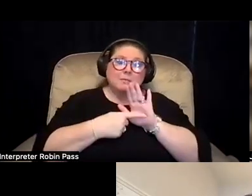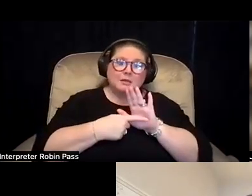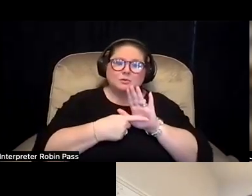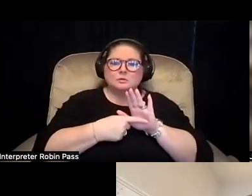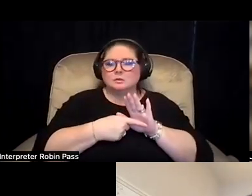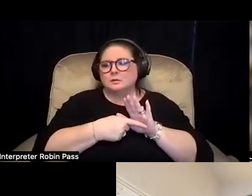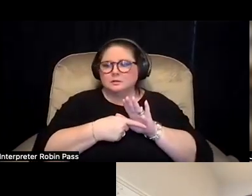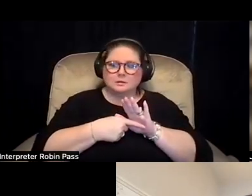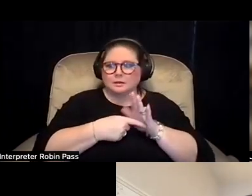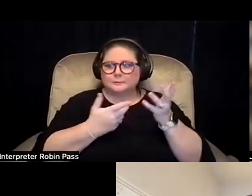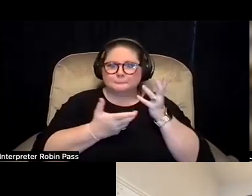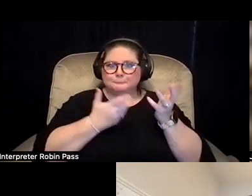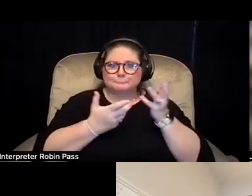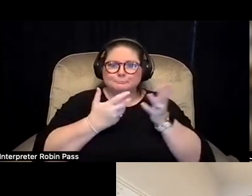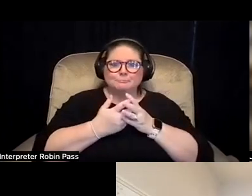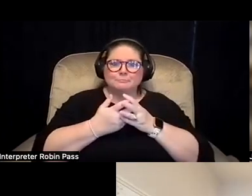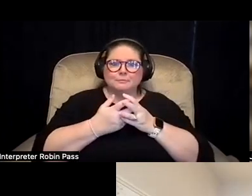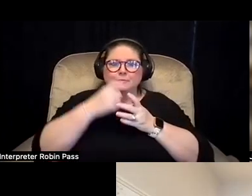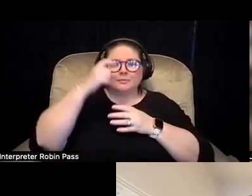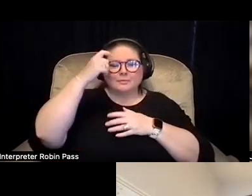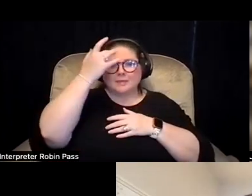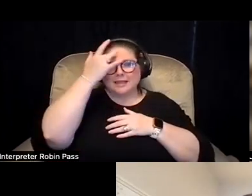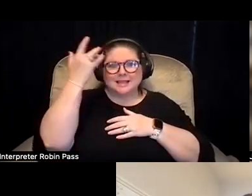lack of a better word like the intellectual humility that it takes to be an effective